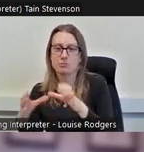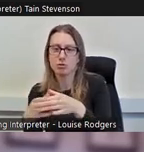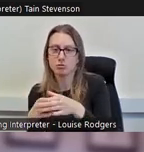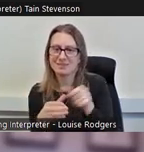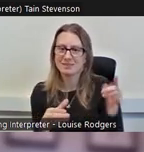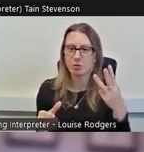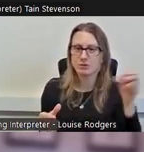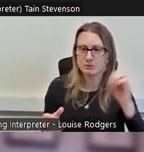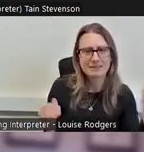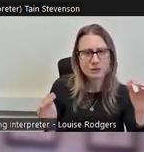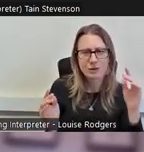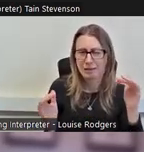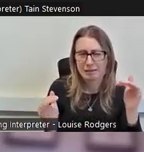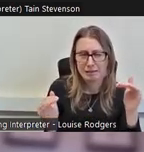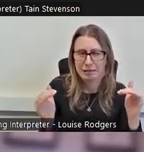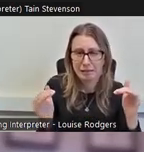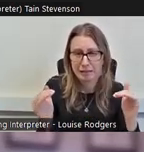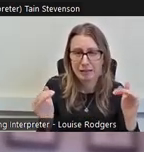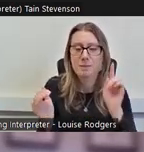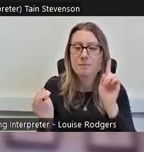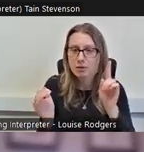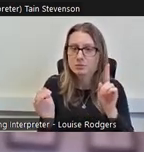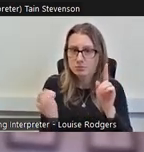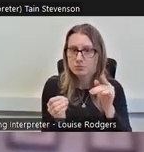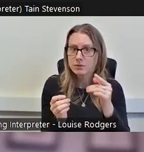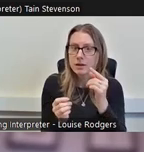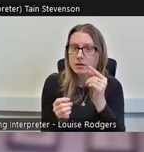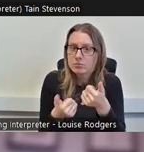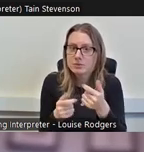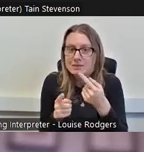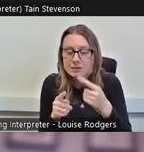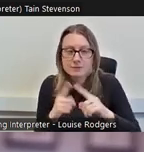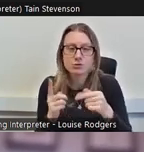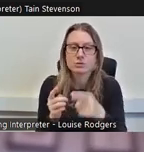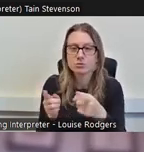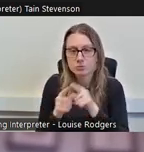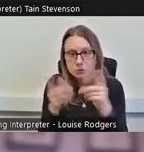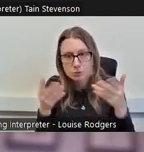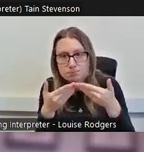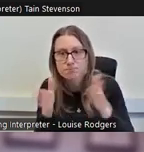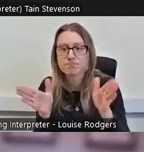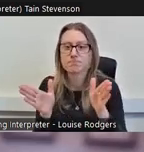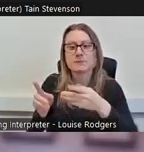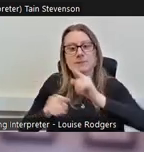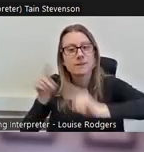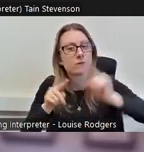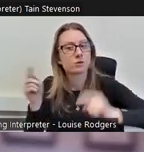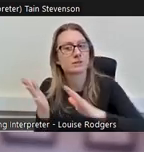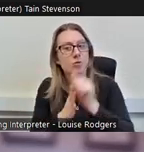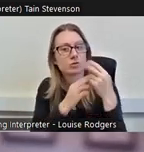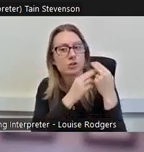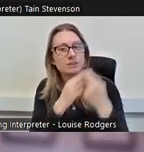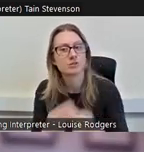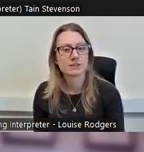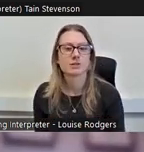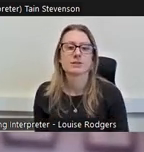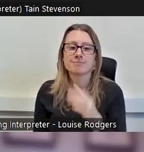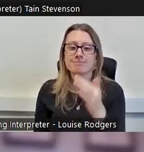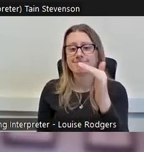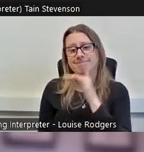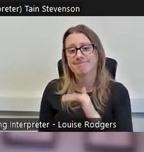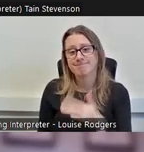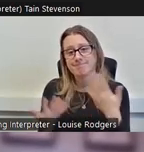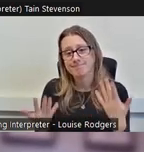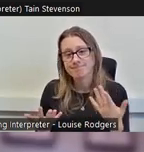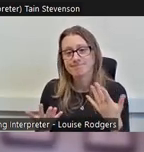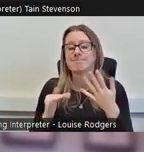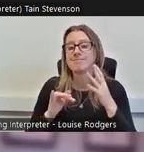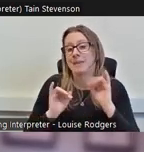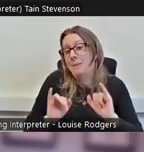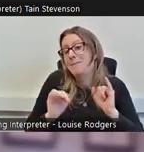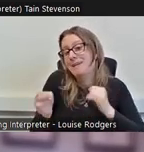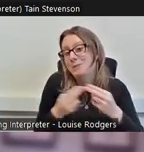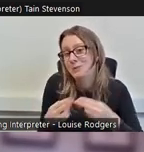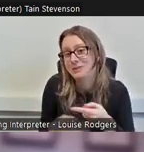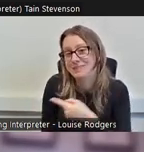It's widening that diversity within culture and heritage. The one bad news or slight,